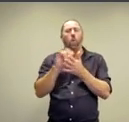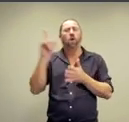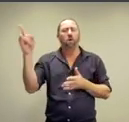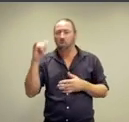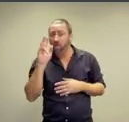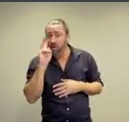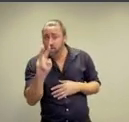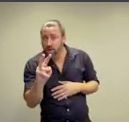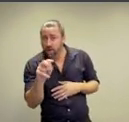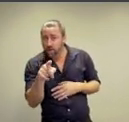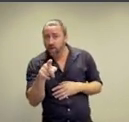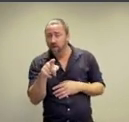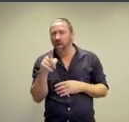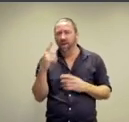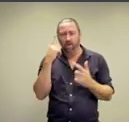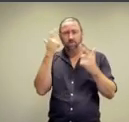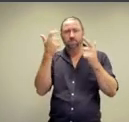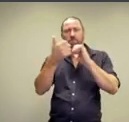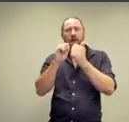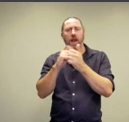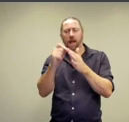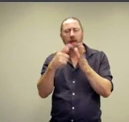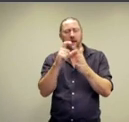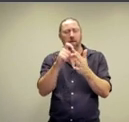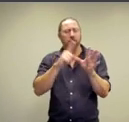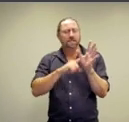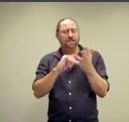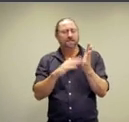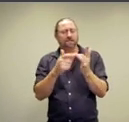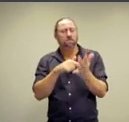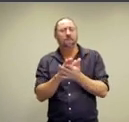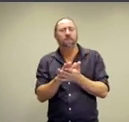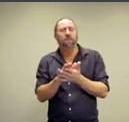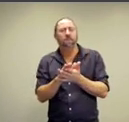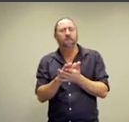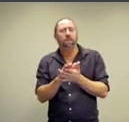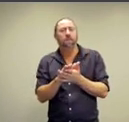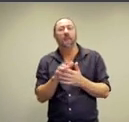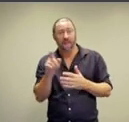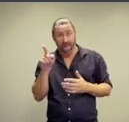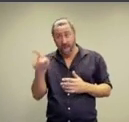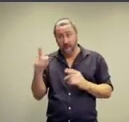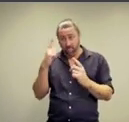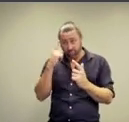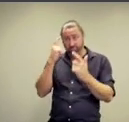You may know of him as kind of the creative partner of Patti Smith.